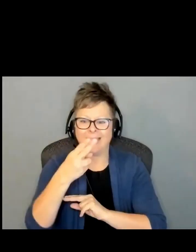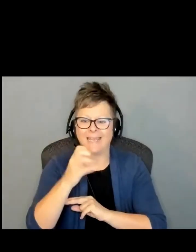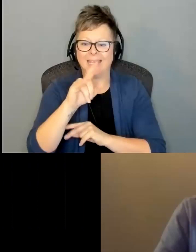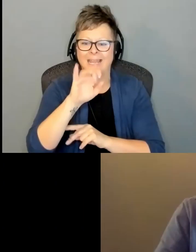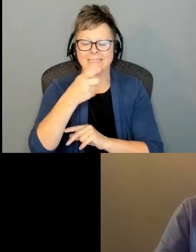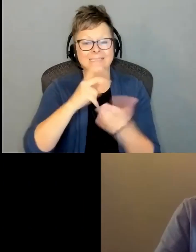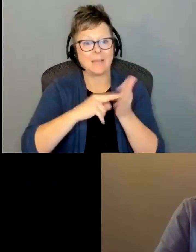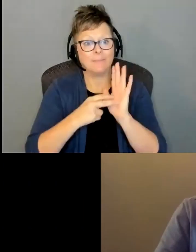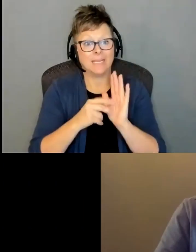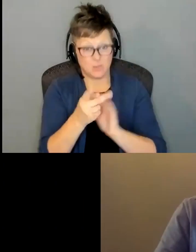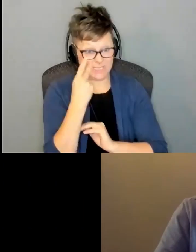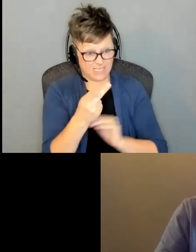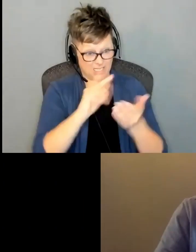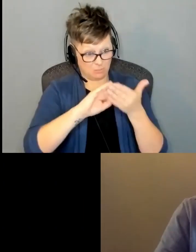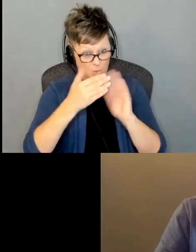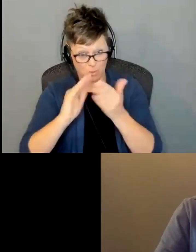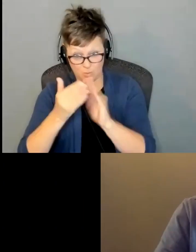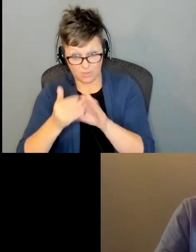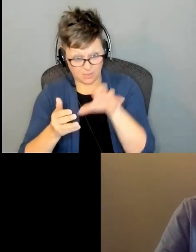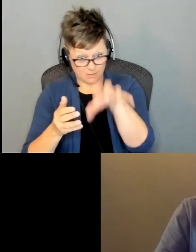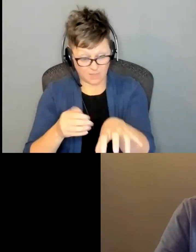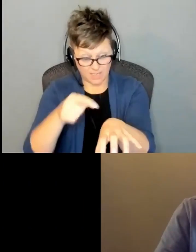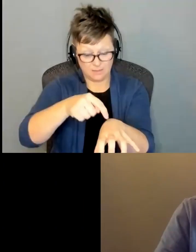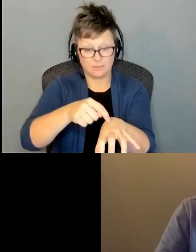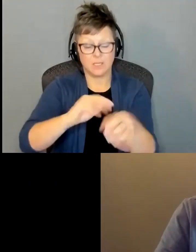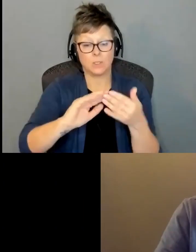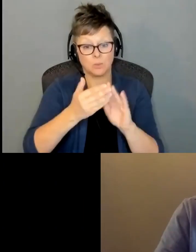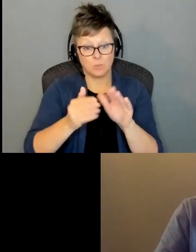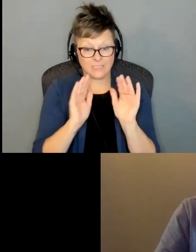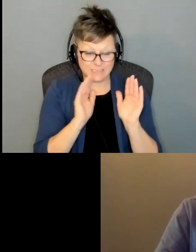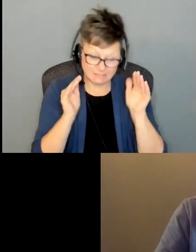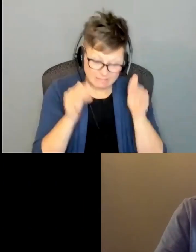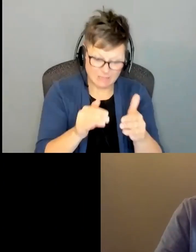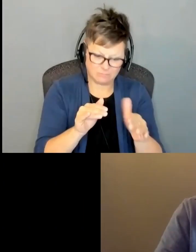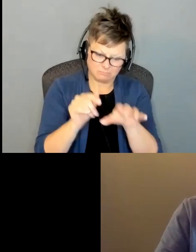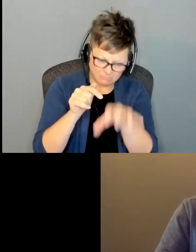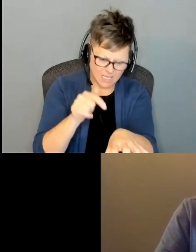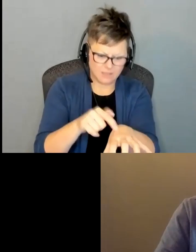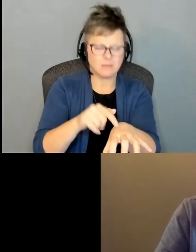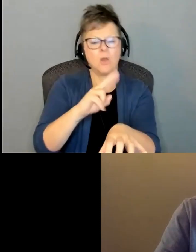Community Health Center, a center of specialization like Holland Bloorview and Grandview.